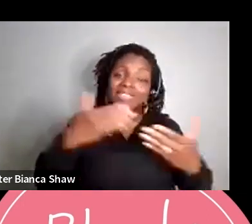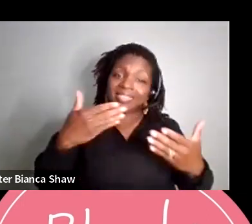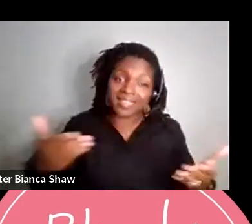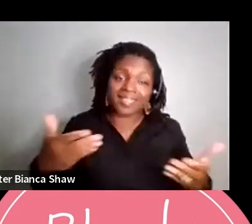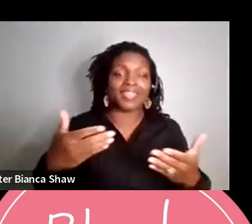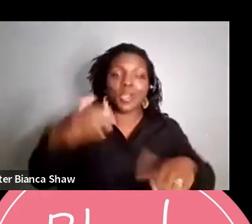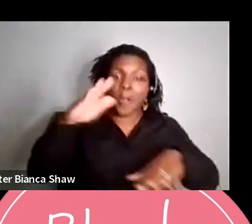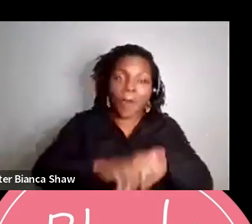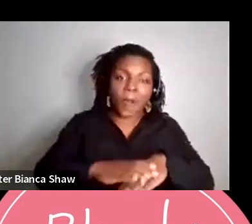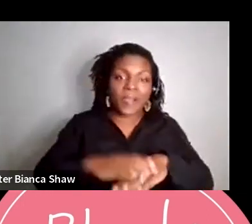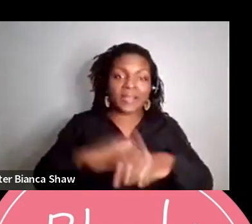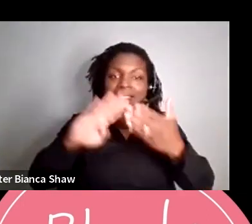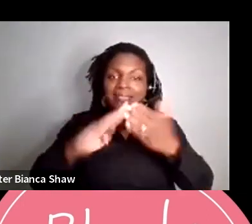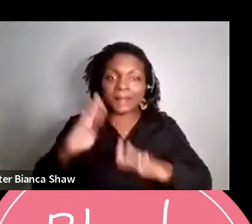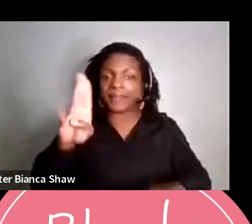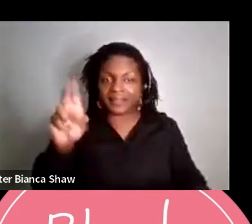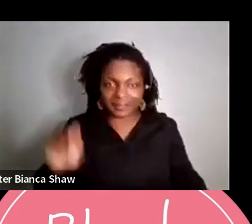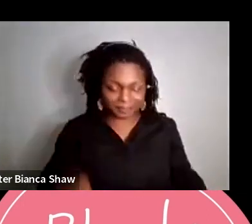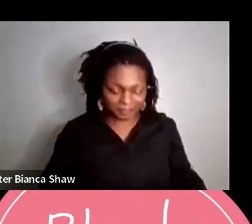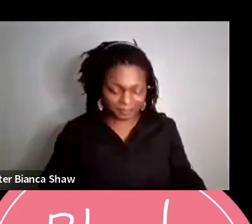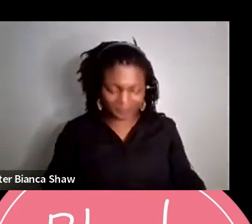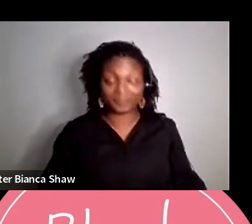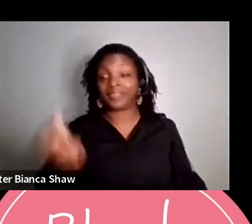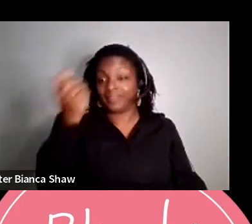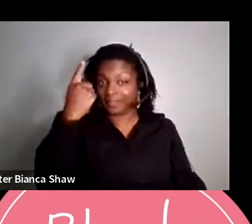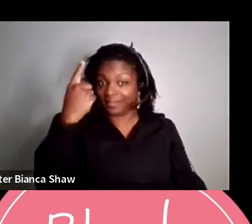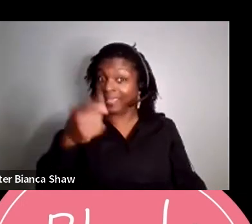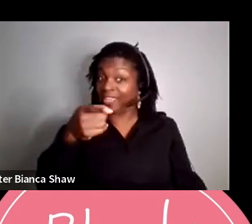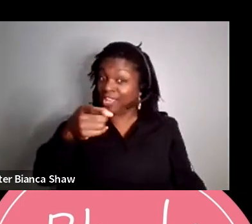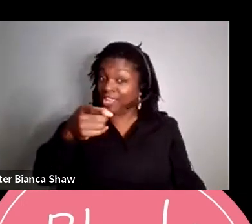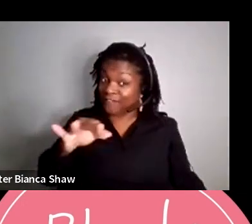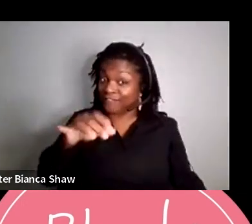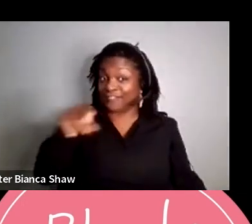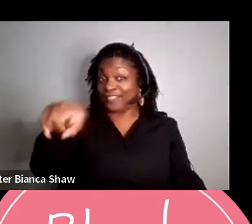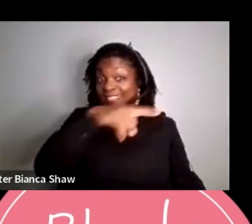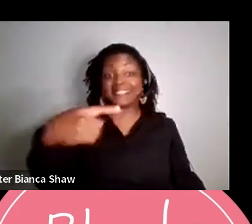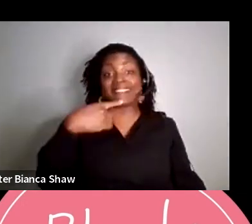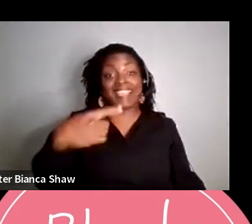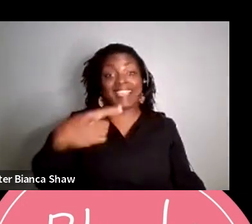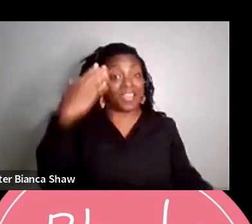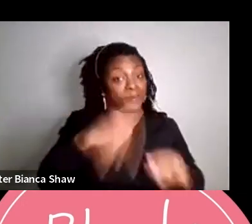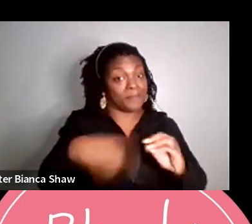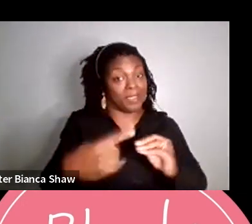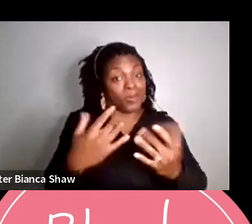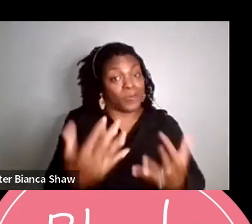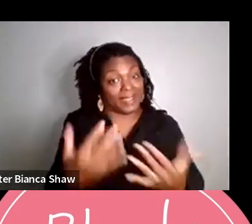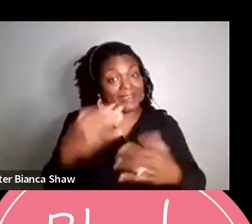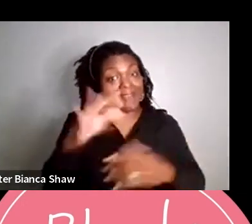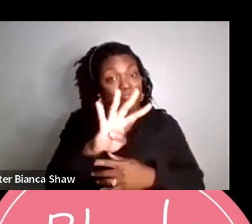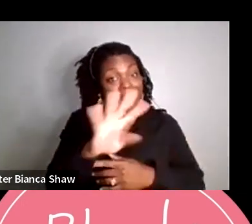Now, if you ask some of the panelists, they say might say I don't know about waiting 45 45 to 50 min on a bus.